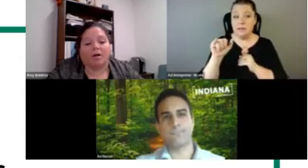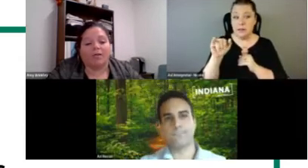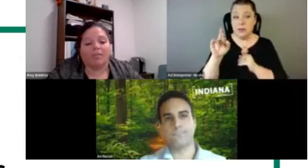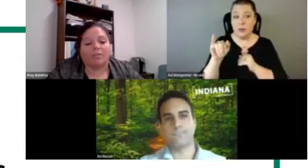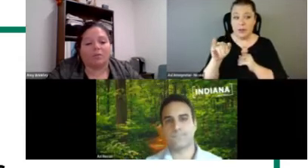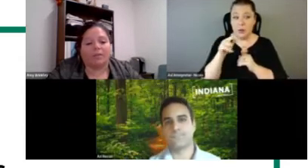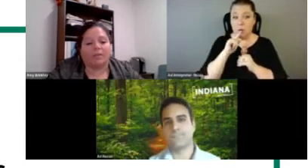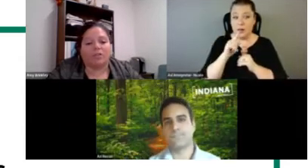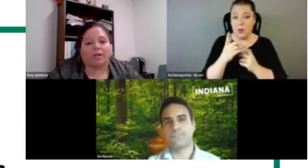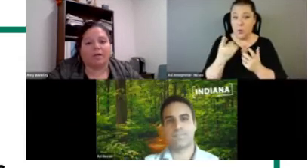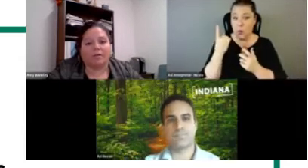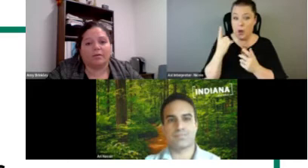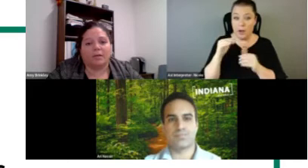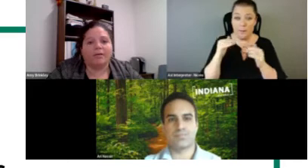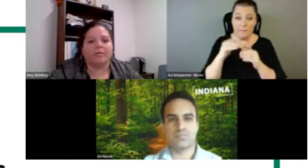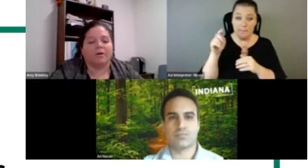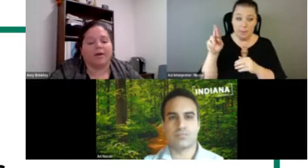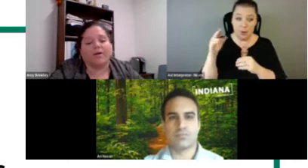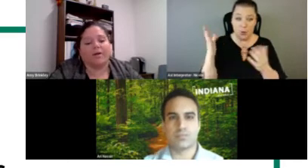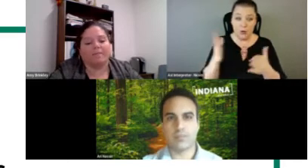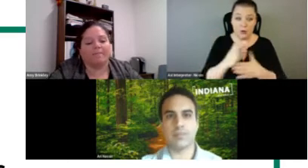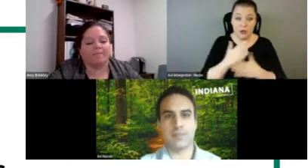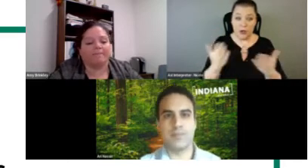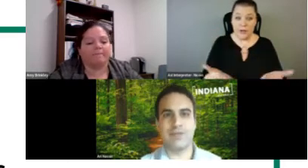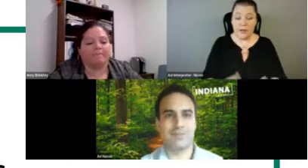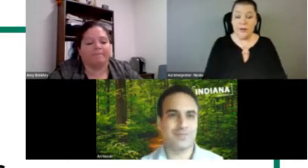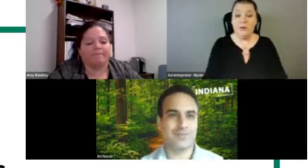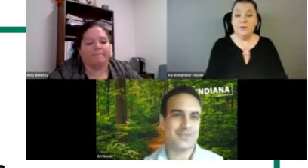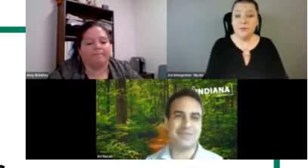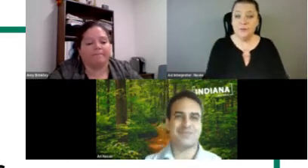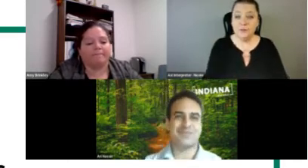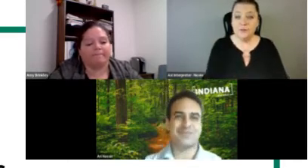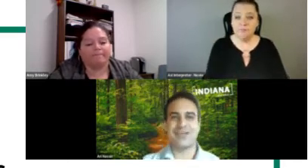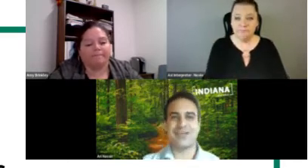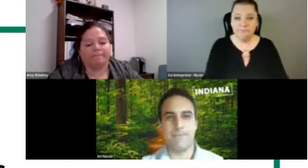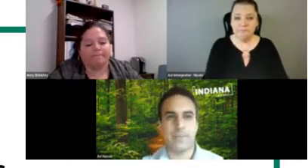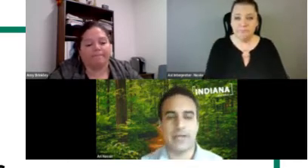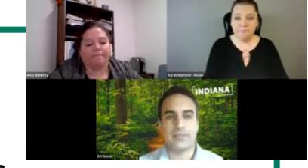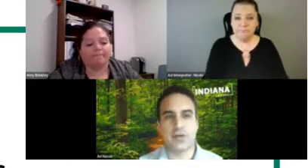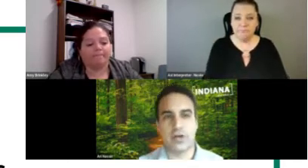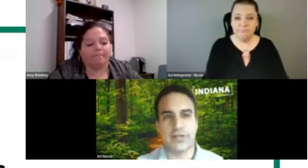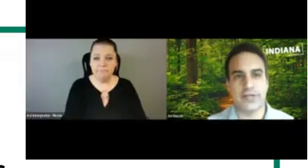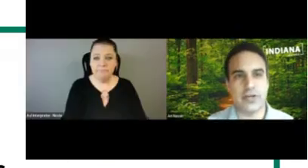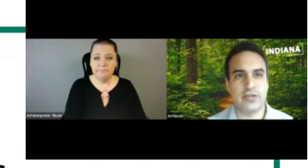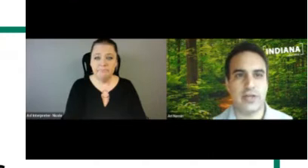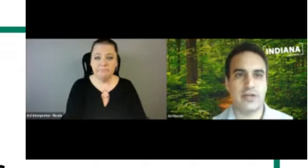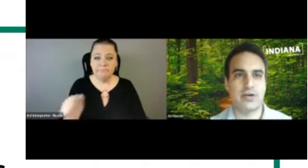colleagues is going to share here. Go ahead, Ari. Ari Nassirri: Thanks, Amy. My name is Ari Nassirri and